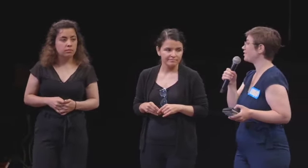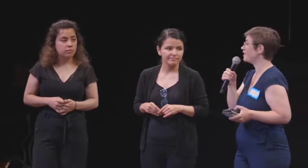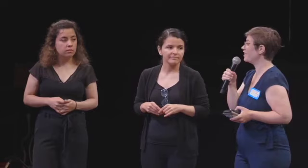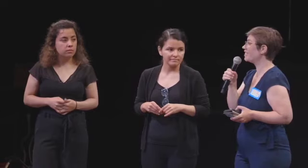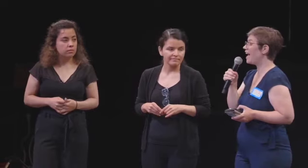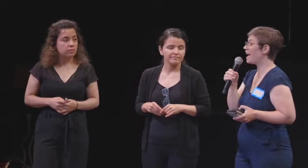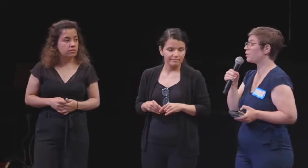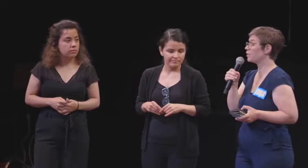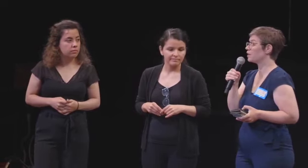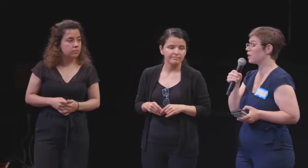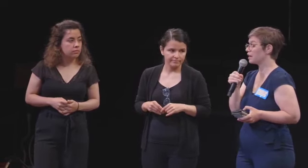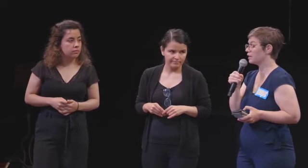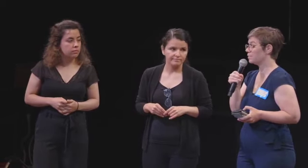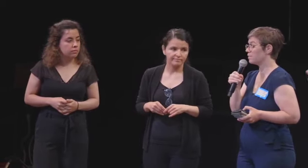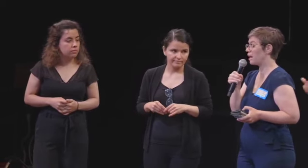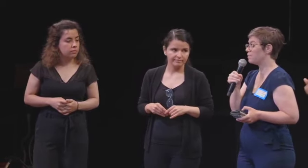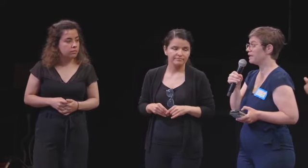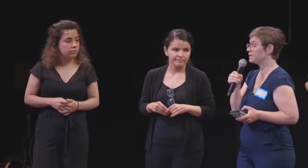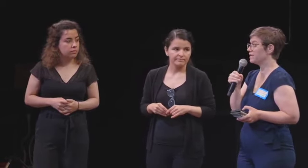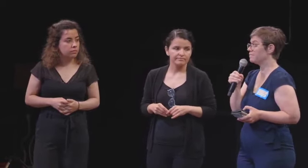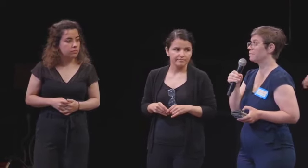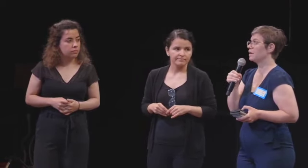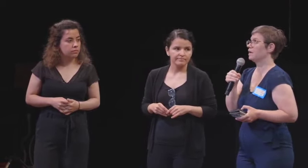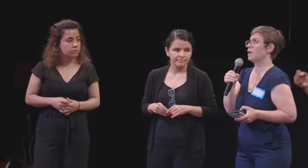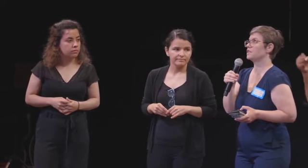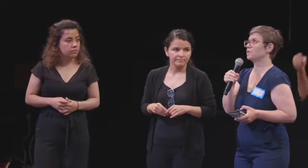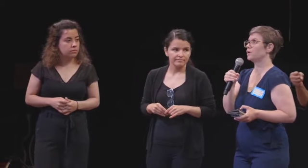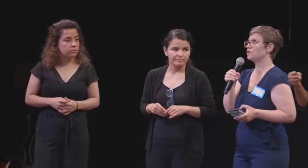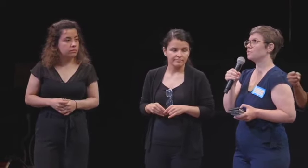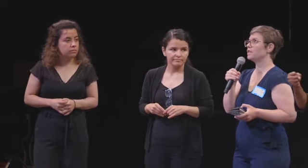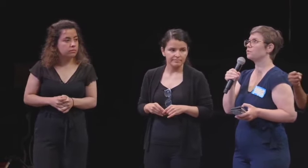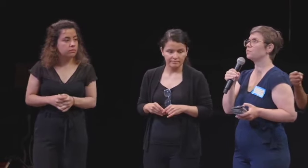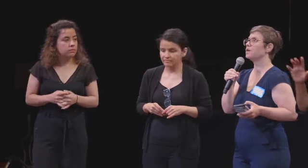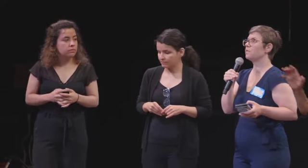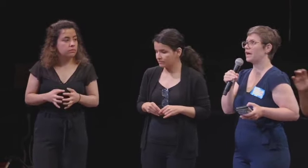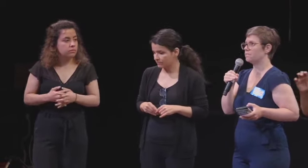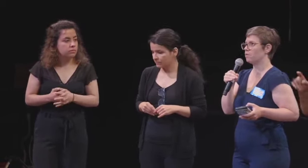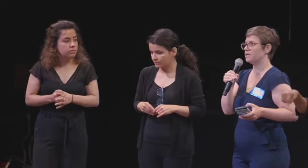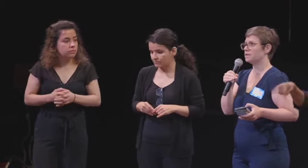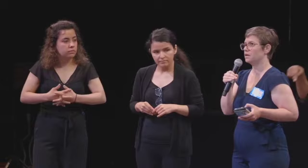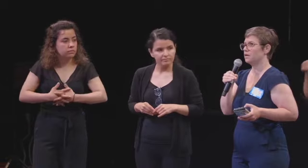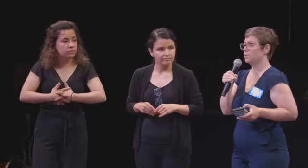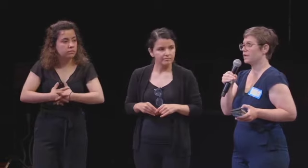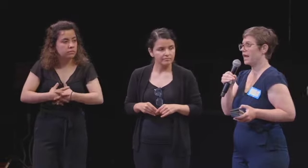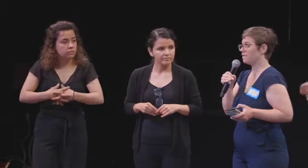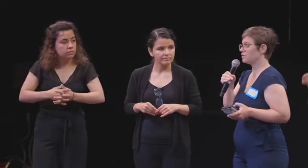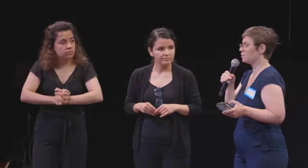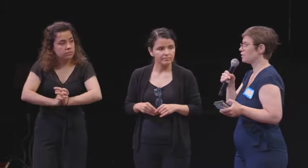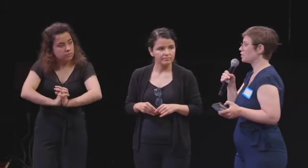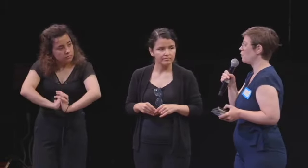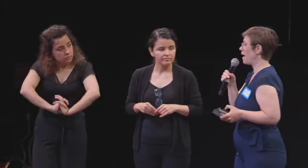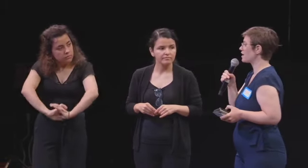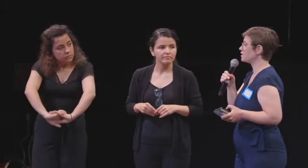So with that, we're gonna talk a little bit about placement. And so we're gonna do a little rewind moment. We're gonna have the interpreters go back